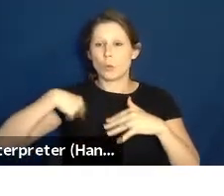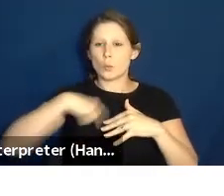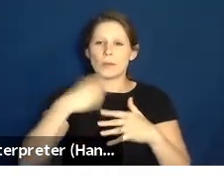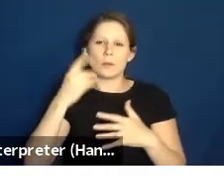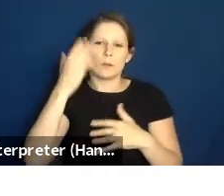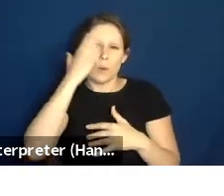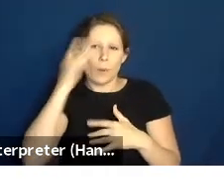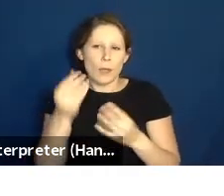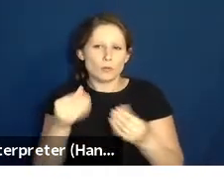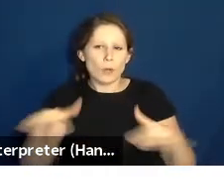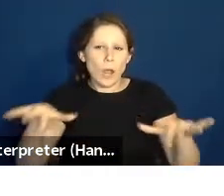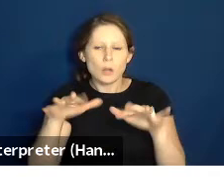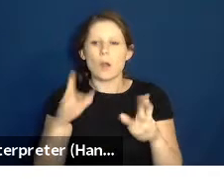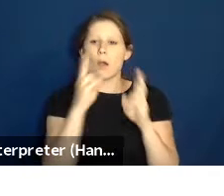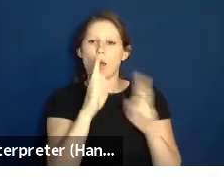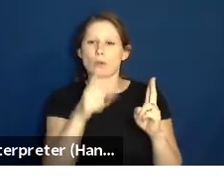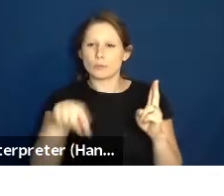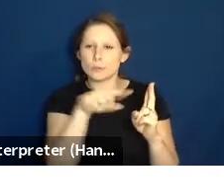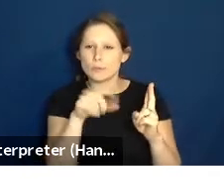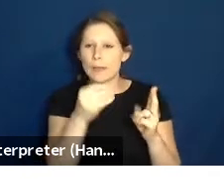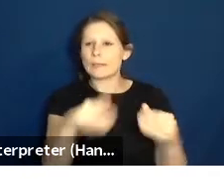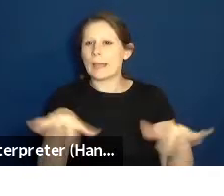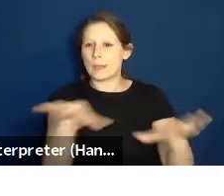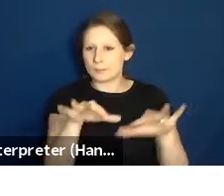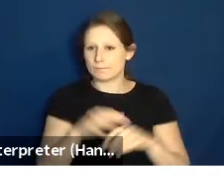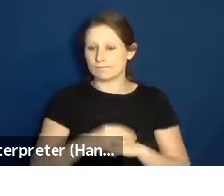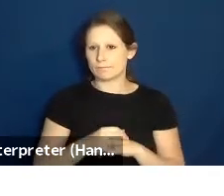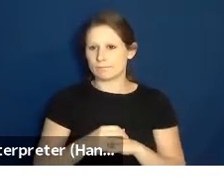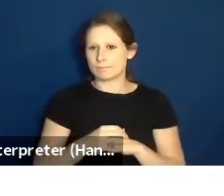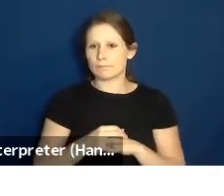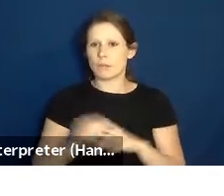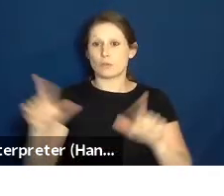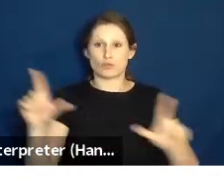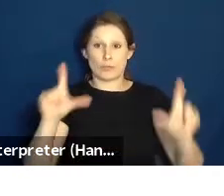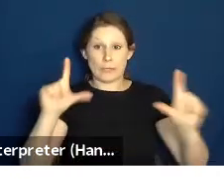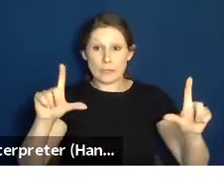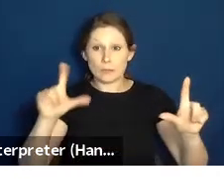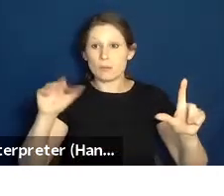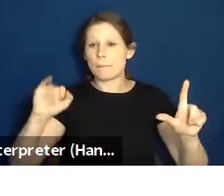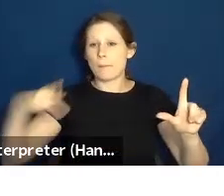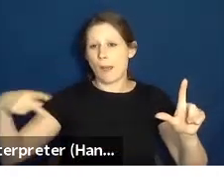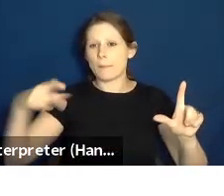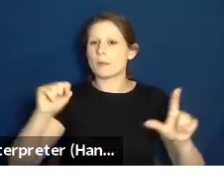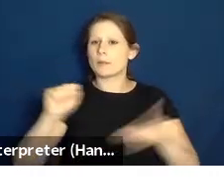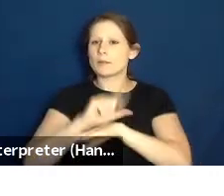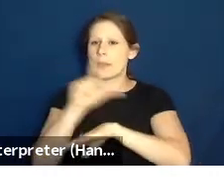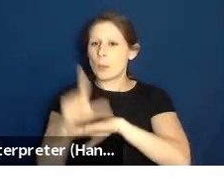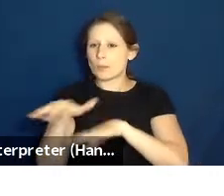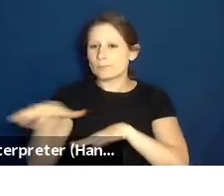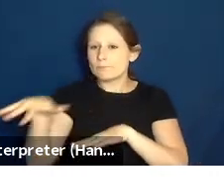people on this land before us. this is a map of the St. Louis area with overlapping colors, each